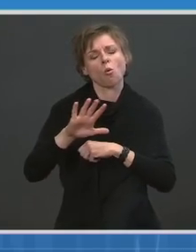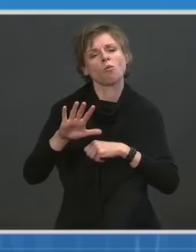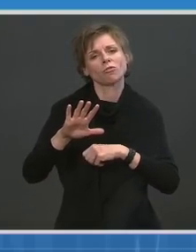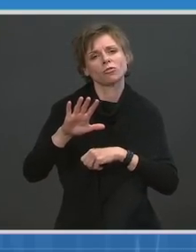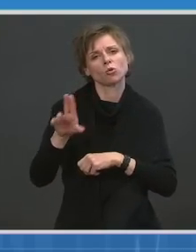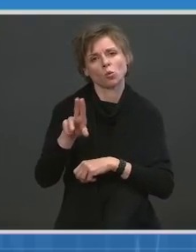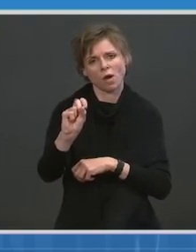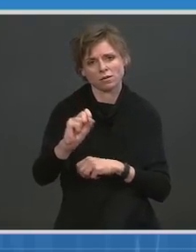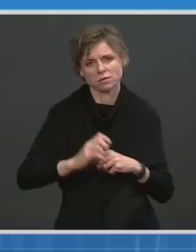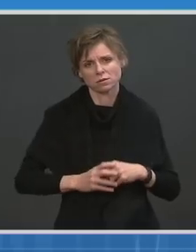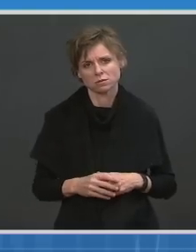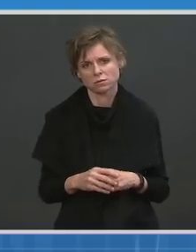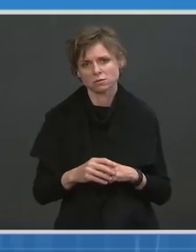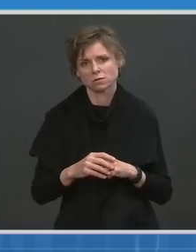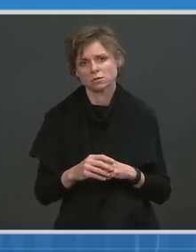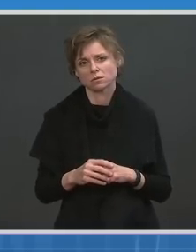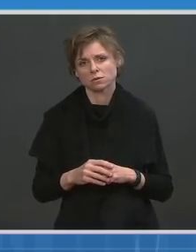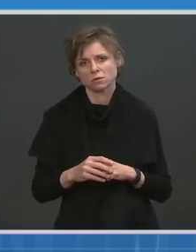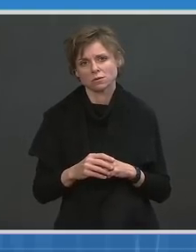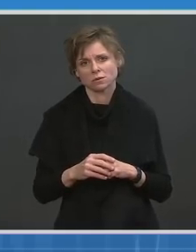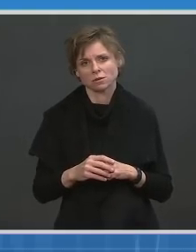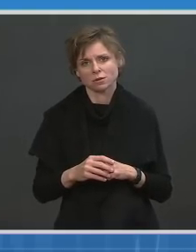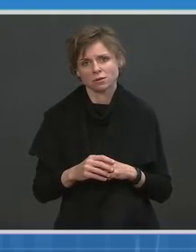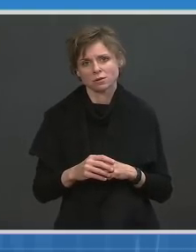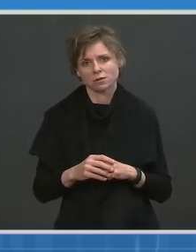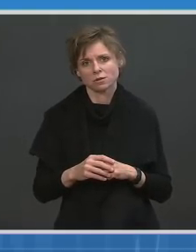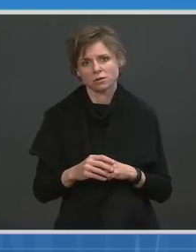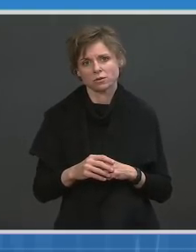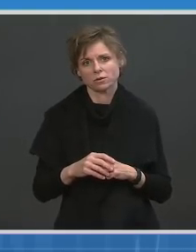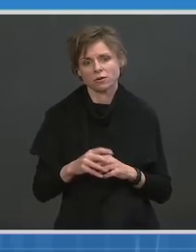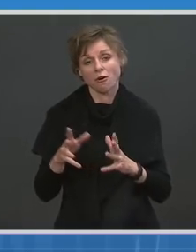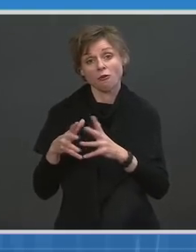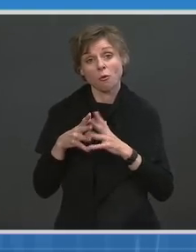For Americans who aren't near a pharmacy or a community vaccination center,